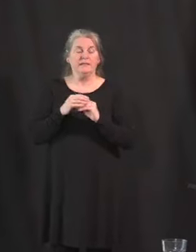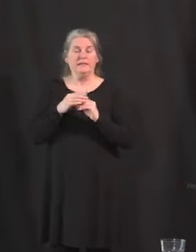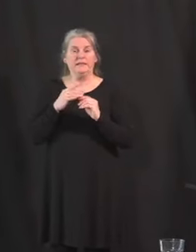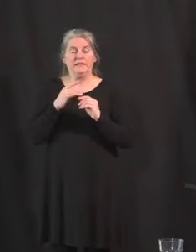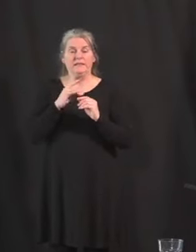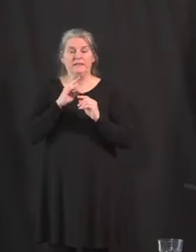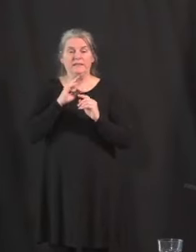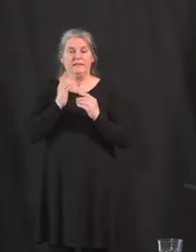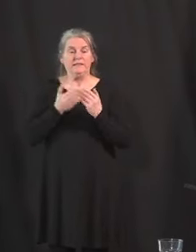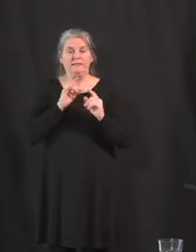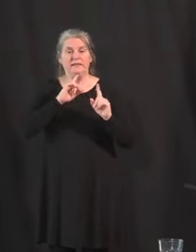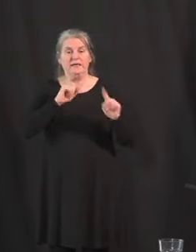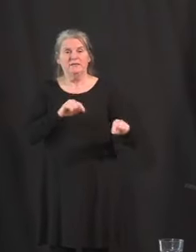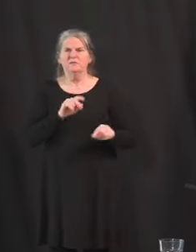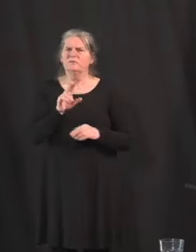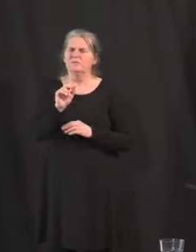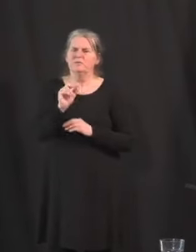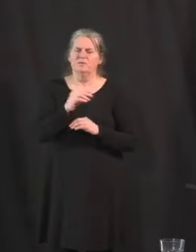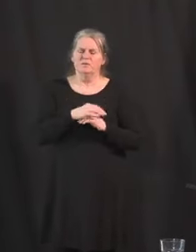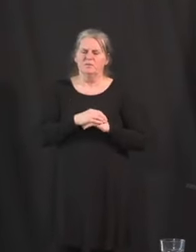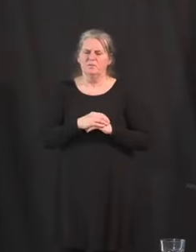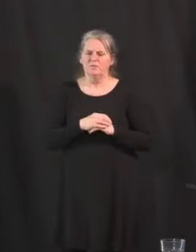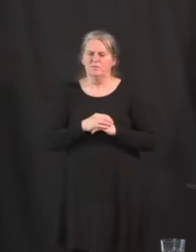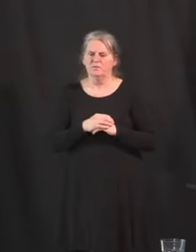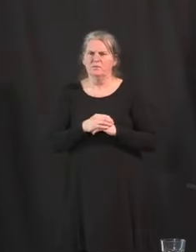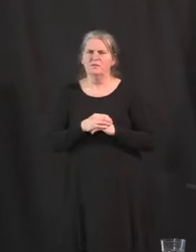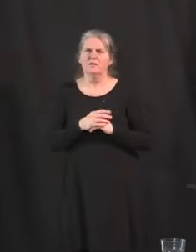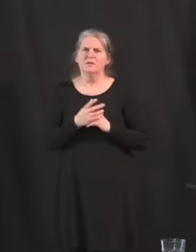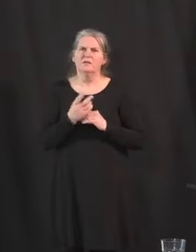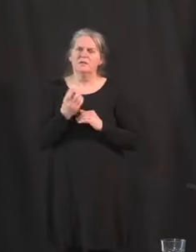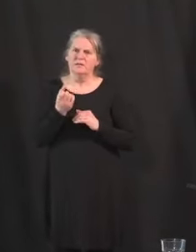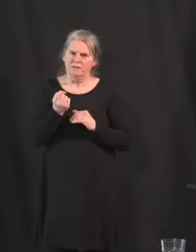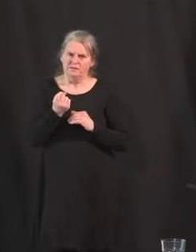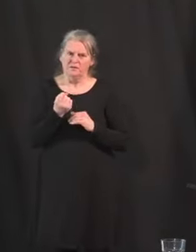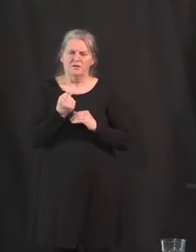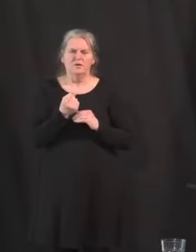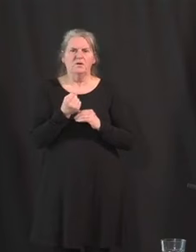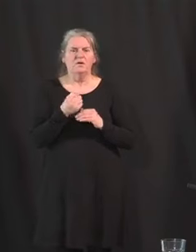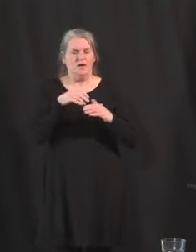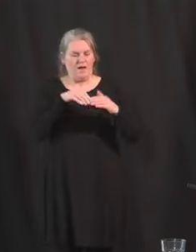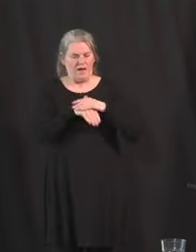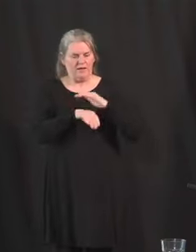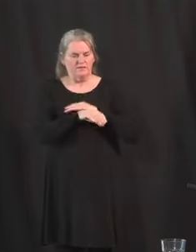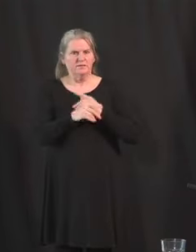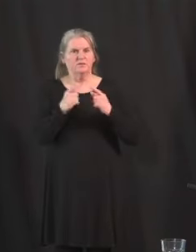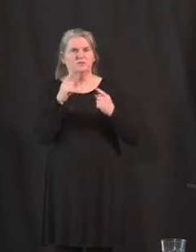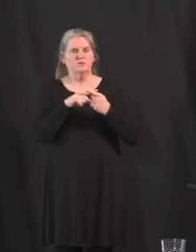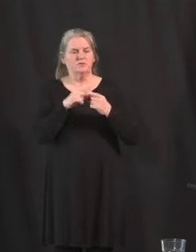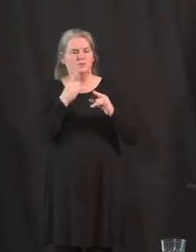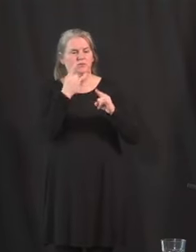EXTENT THE SALE OF THE CONTINUED ACCESS TO ALCOHOL IS ACTUALLY IMPORTANT FOR THOSE WHO HAVE